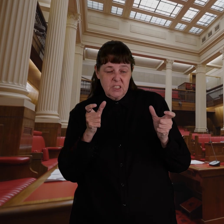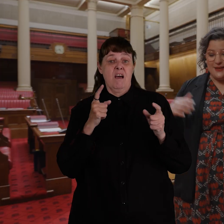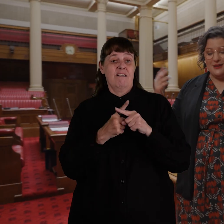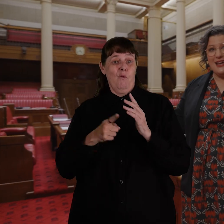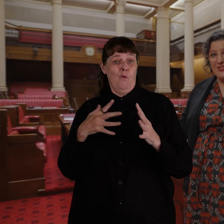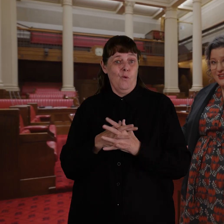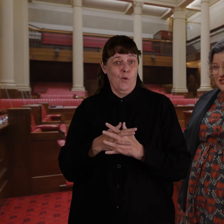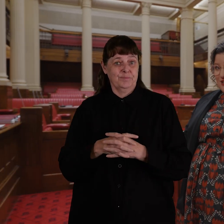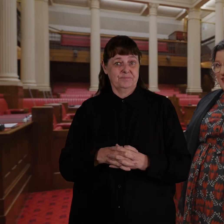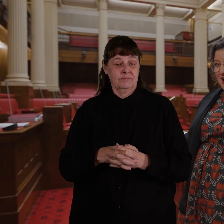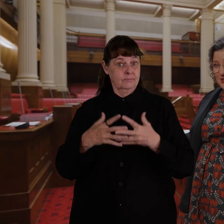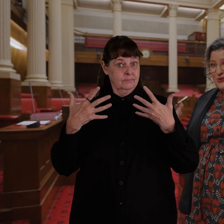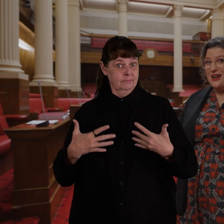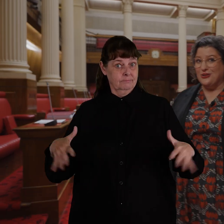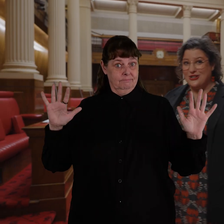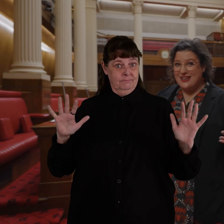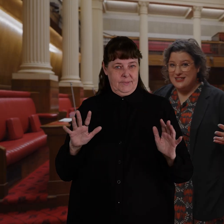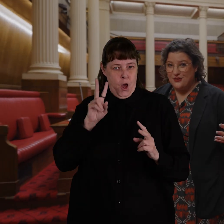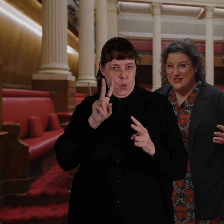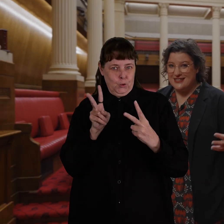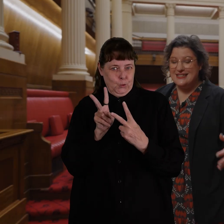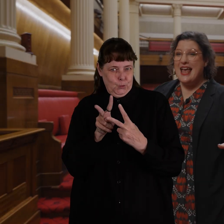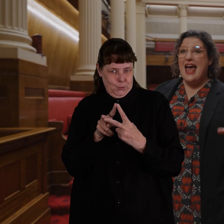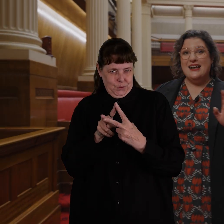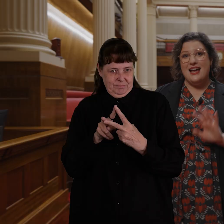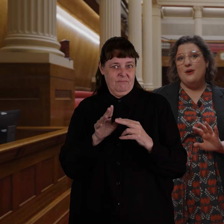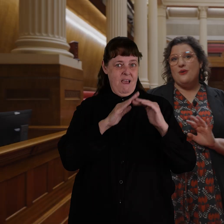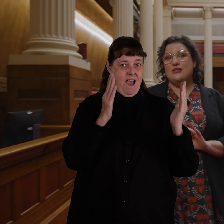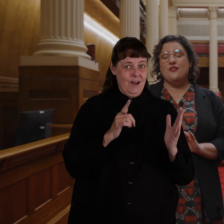of Assembly and the Legislative Council and looked at their differences, now we're going